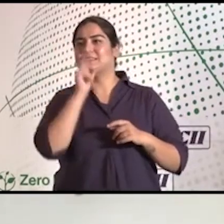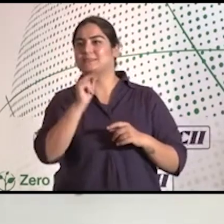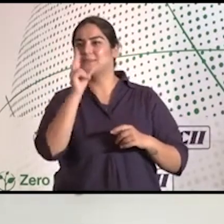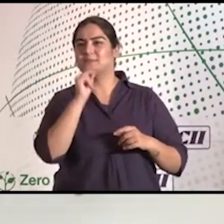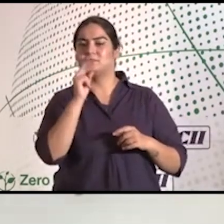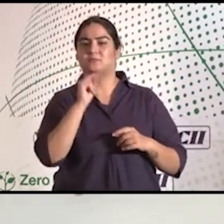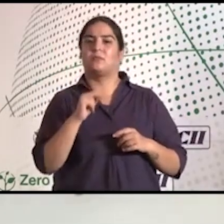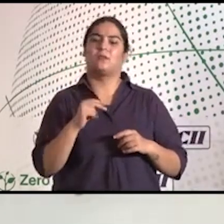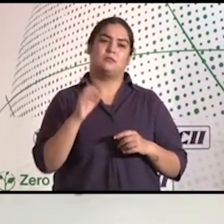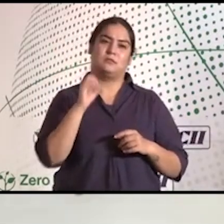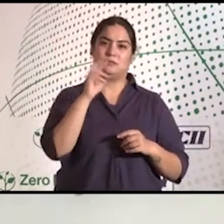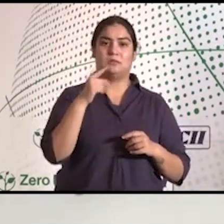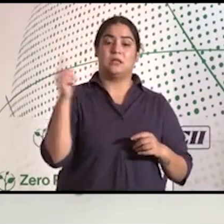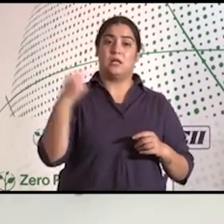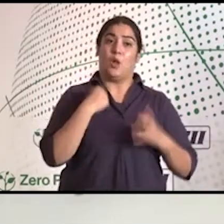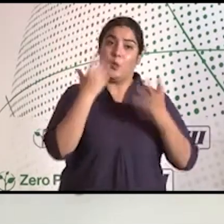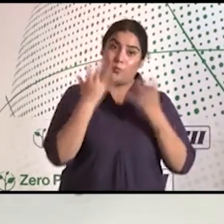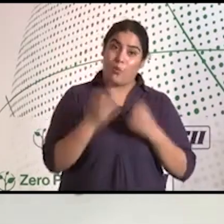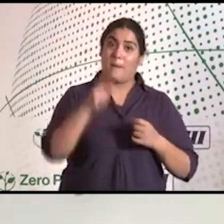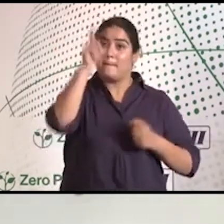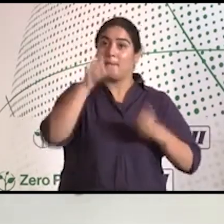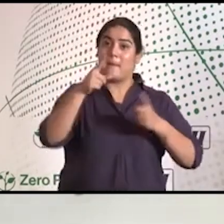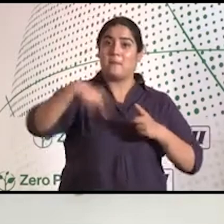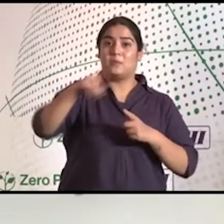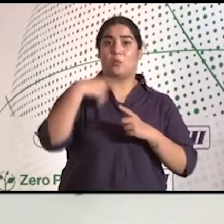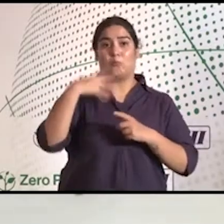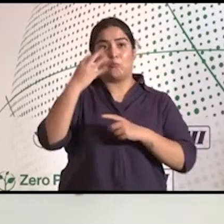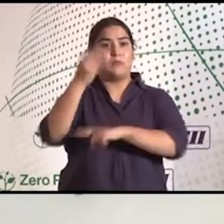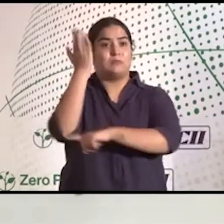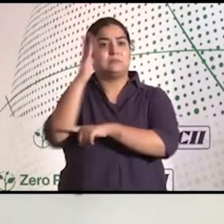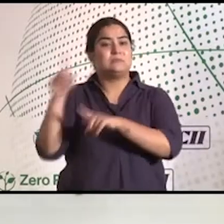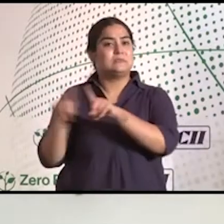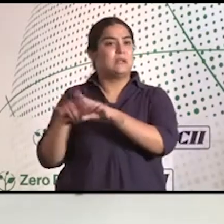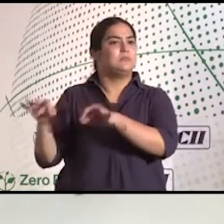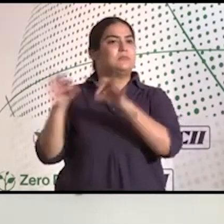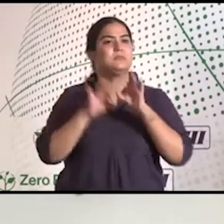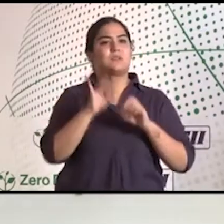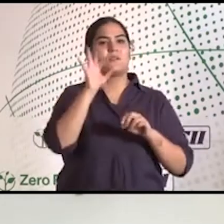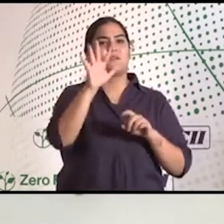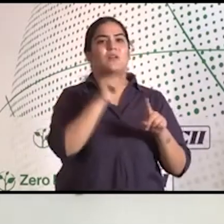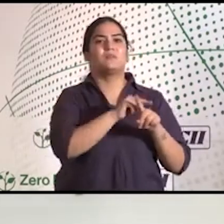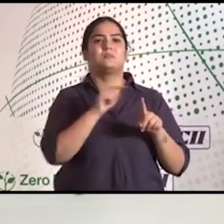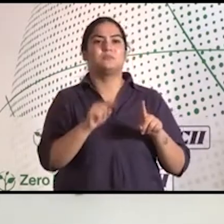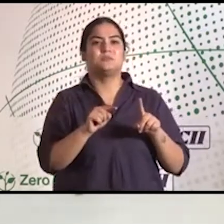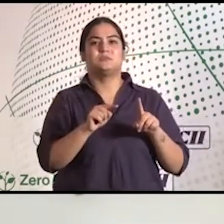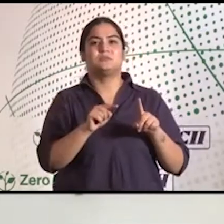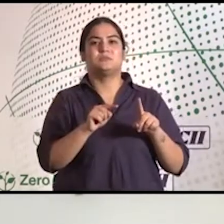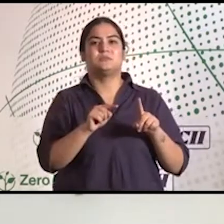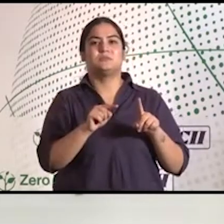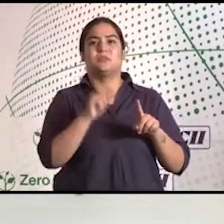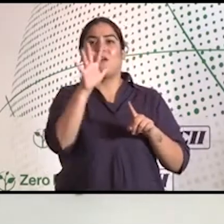We wanted people like them that just 5% graduate